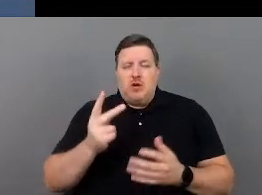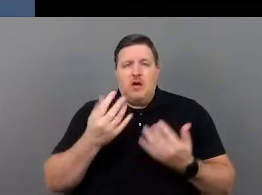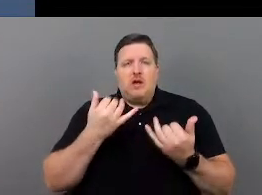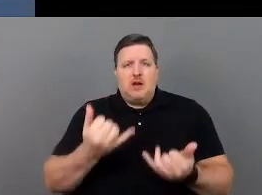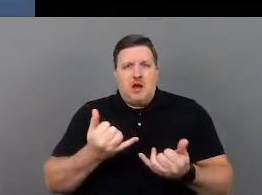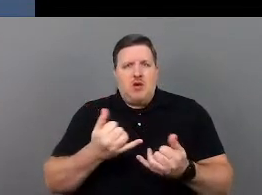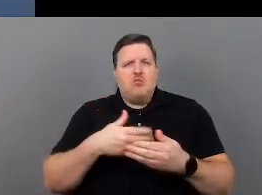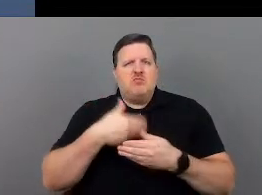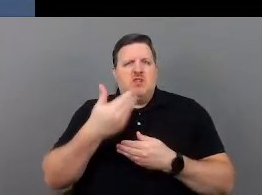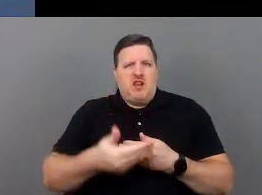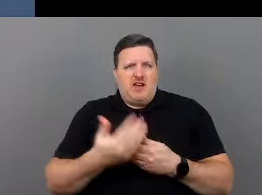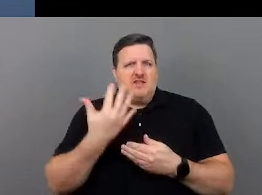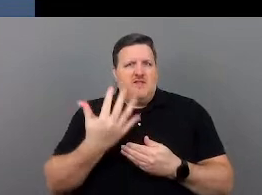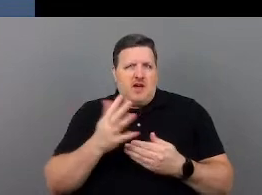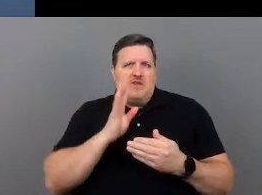CHEN, TANISHA GIBSON.